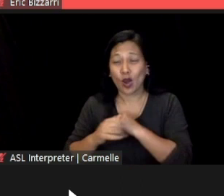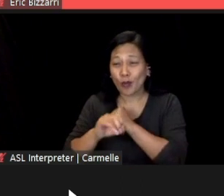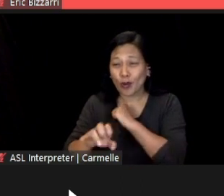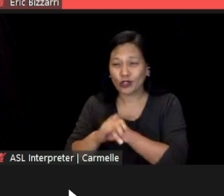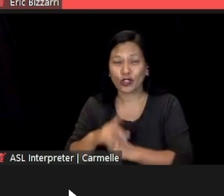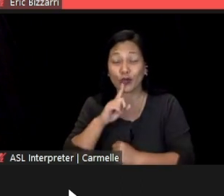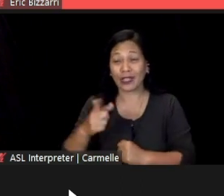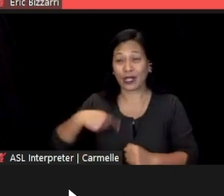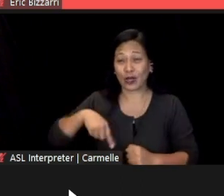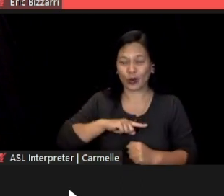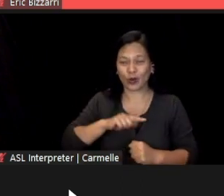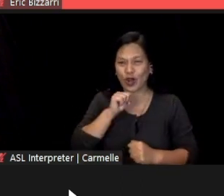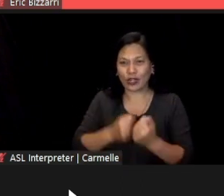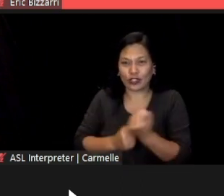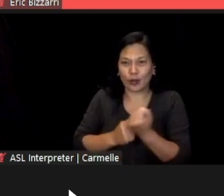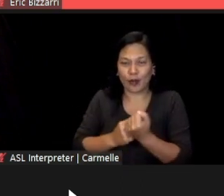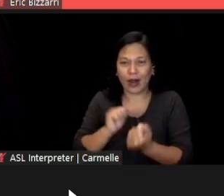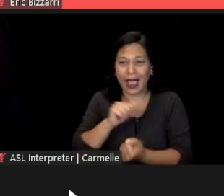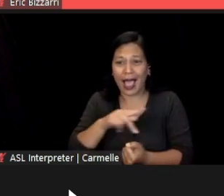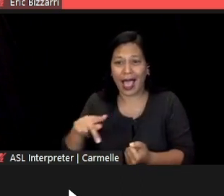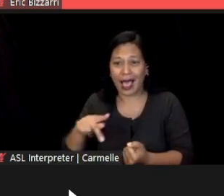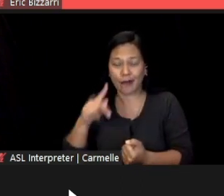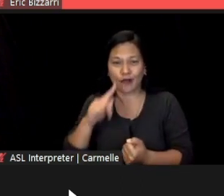to do an app for, you know, tide pods, right?